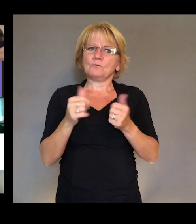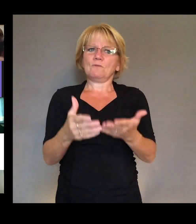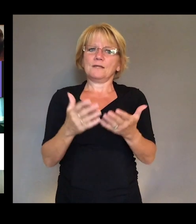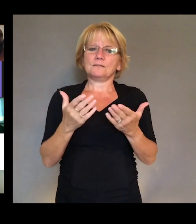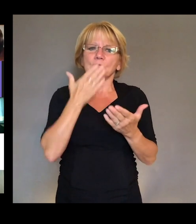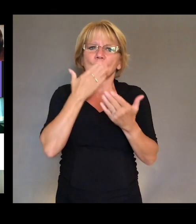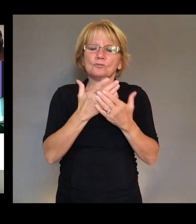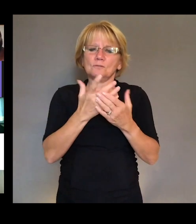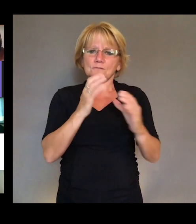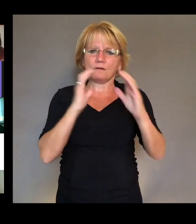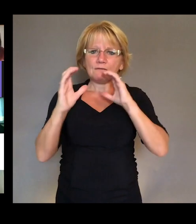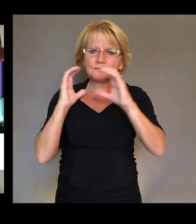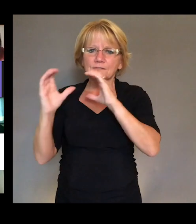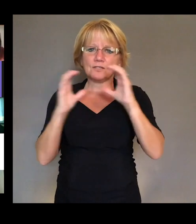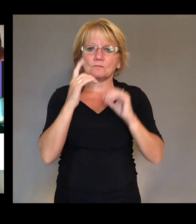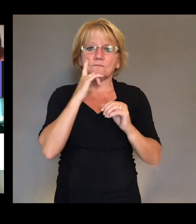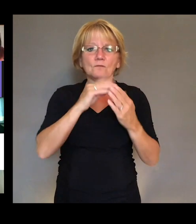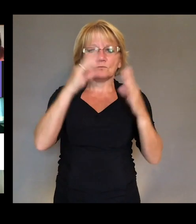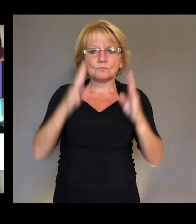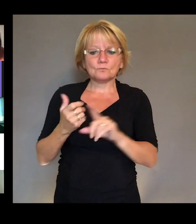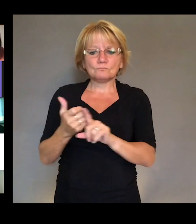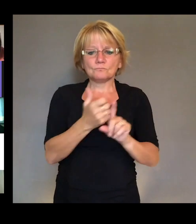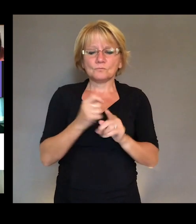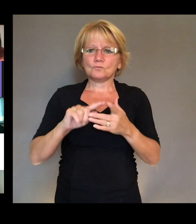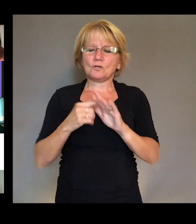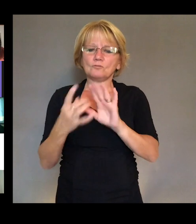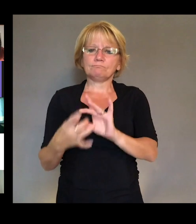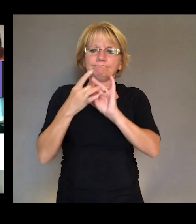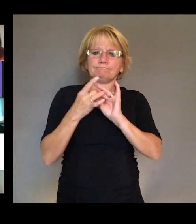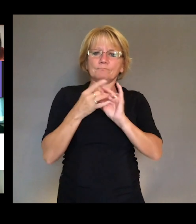it opens up a completely whole different venue for students to begin to relate to who I am.